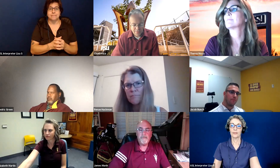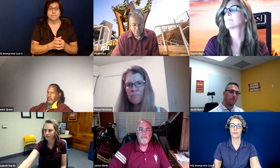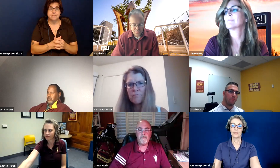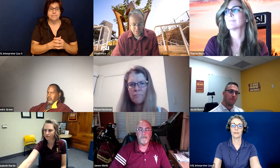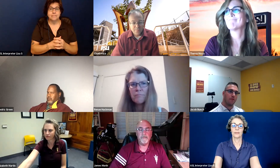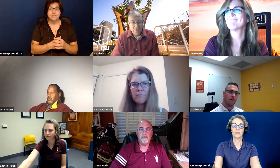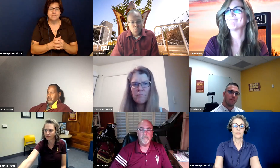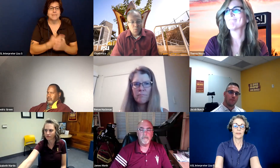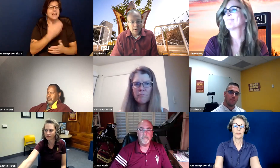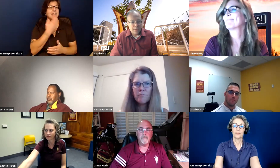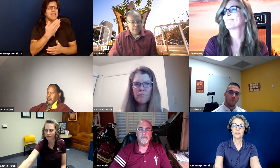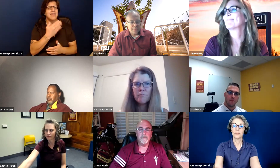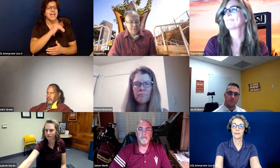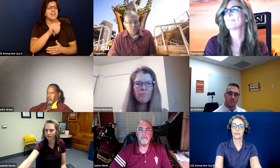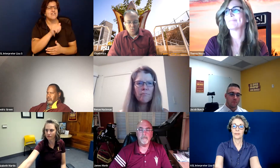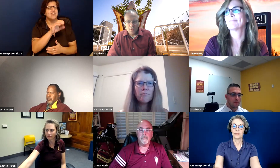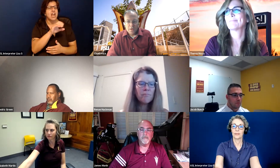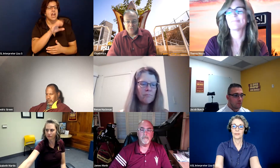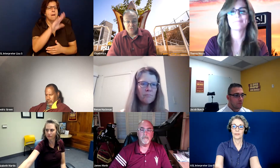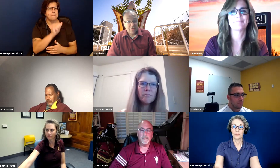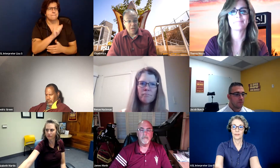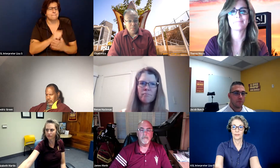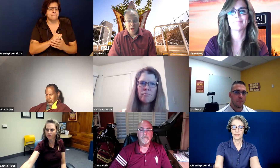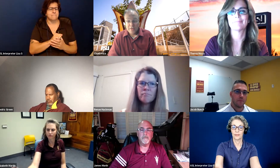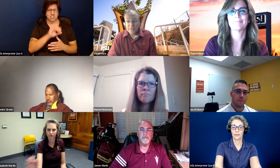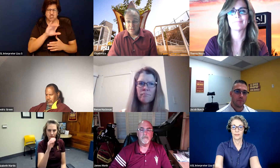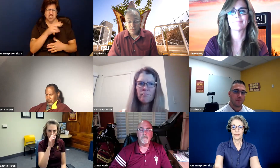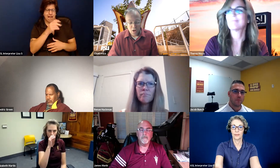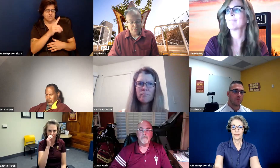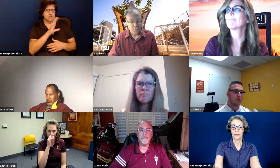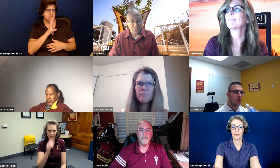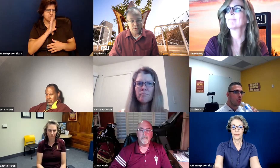Thank you, Jacob. One other thing to just keep in mind that we often referred